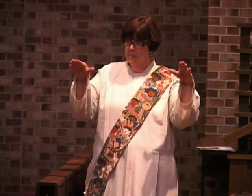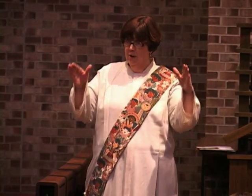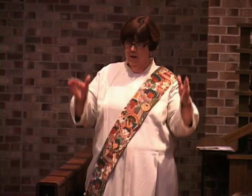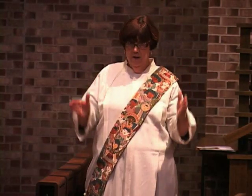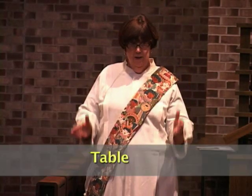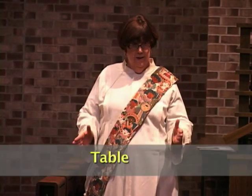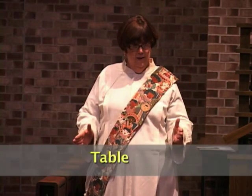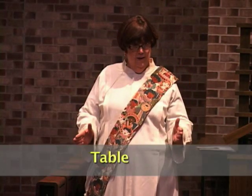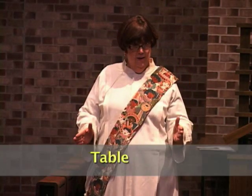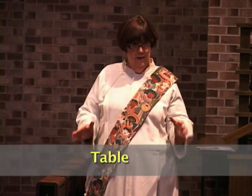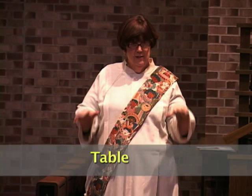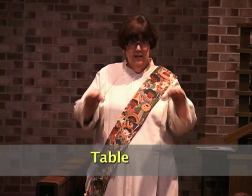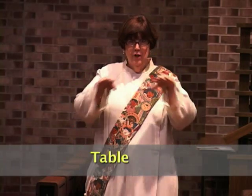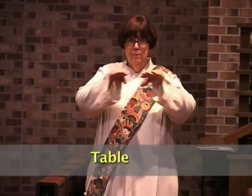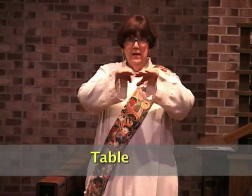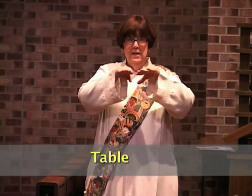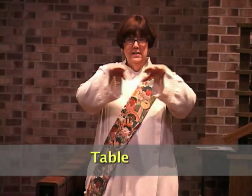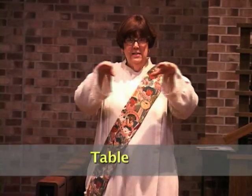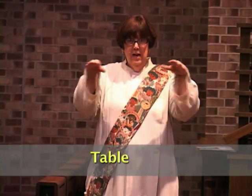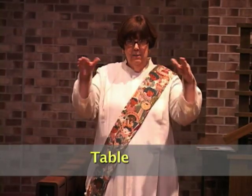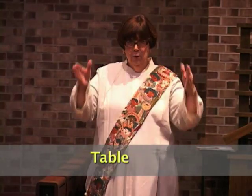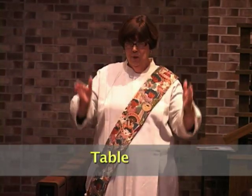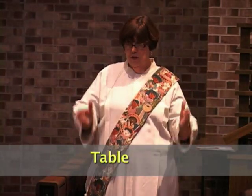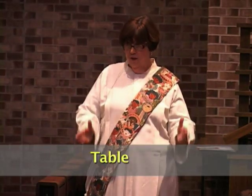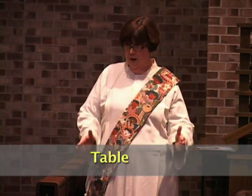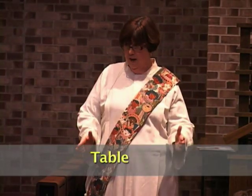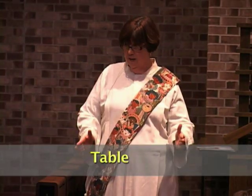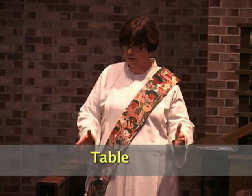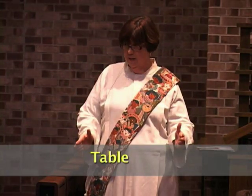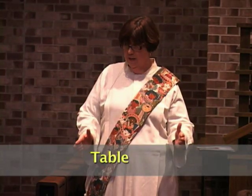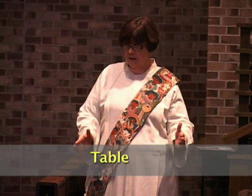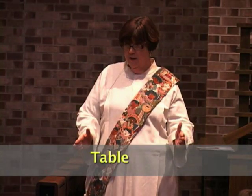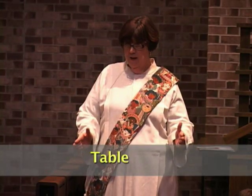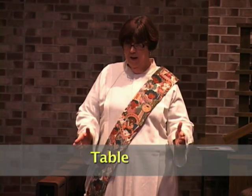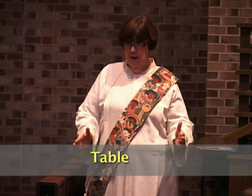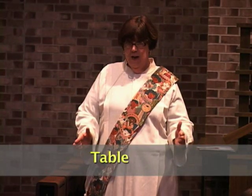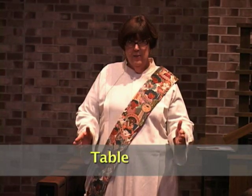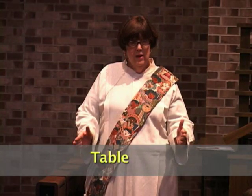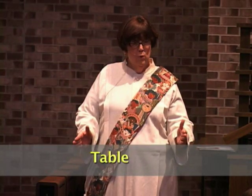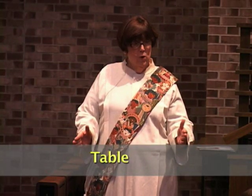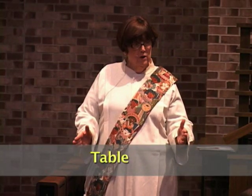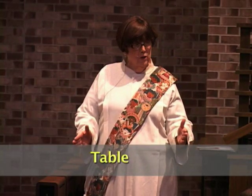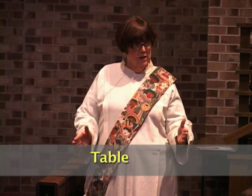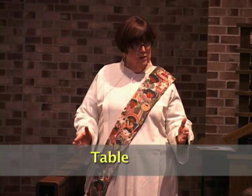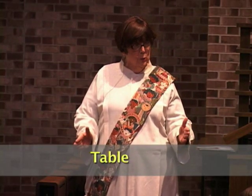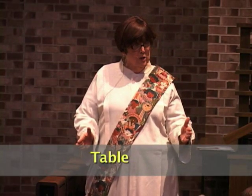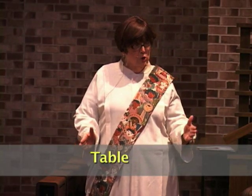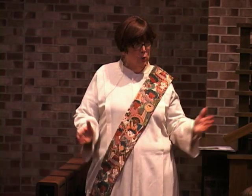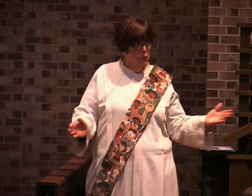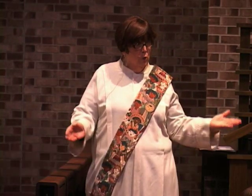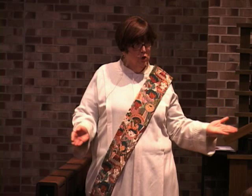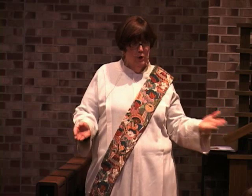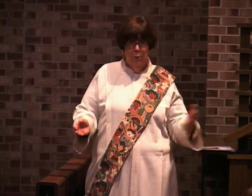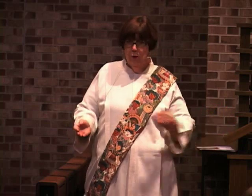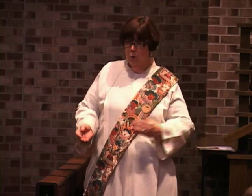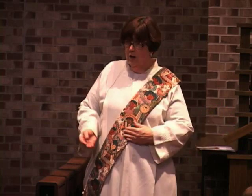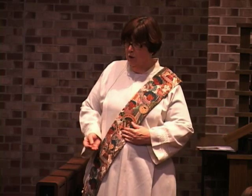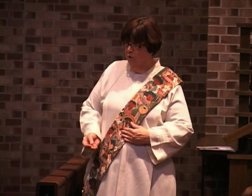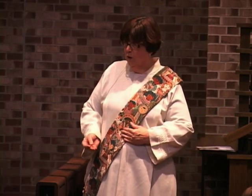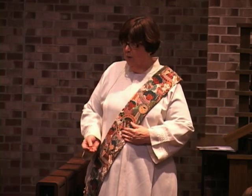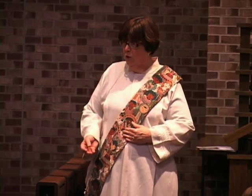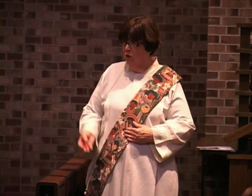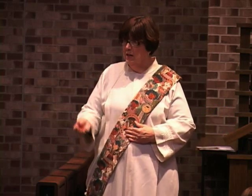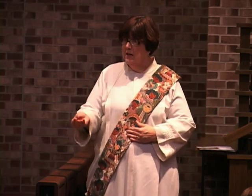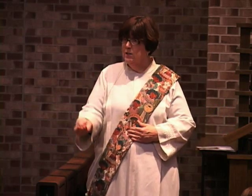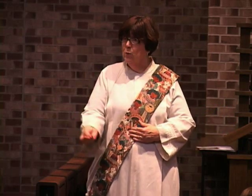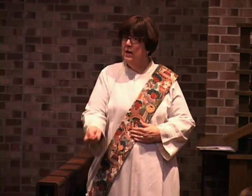shares Martha s Vineyard true story of universally using sign language to the children of CUMC]